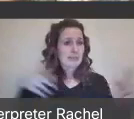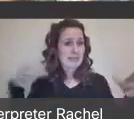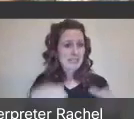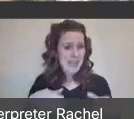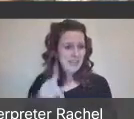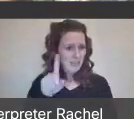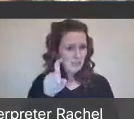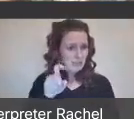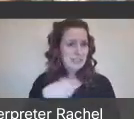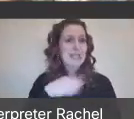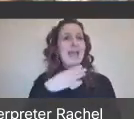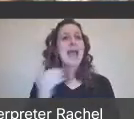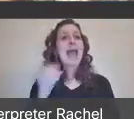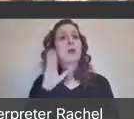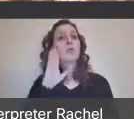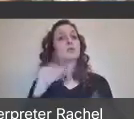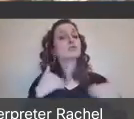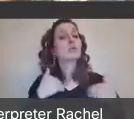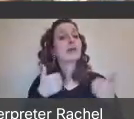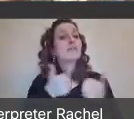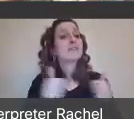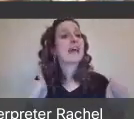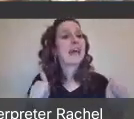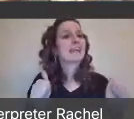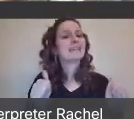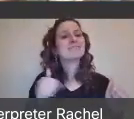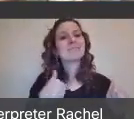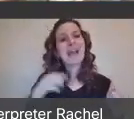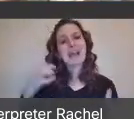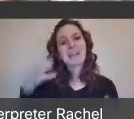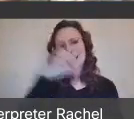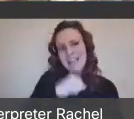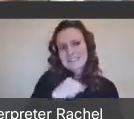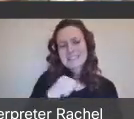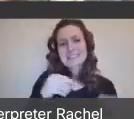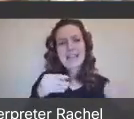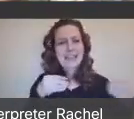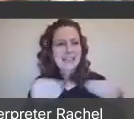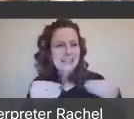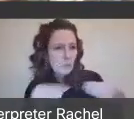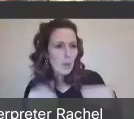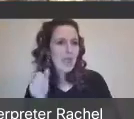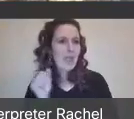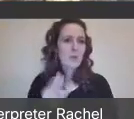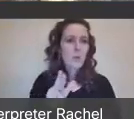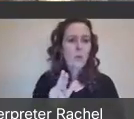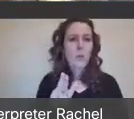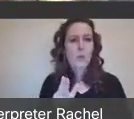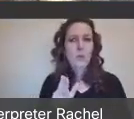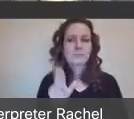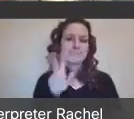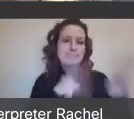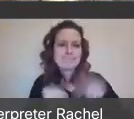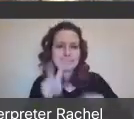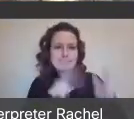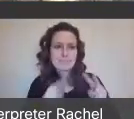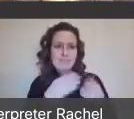have any, I guess, leeway or overseeing of these things to make sure they're done safely?